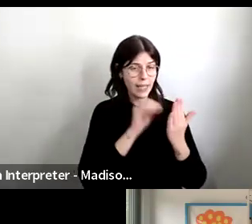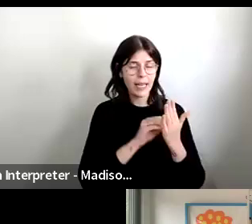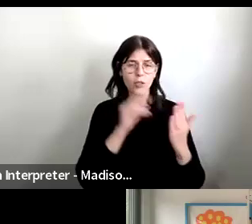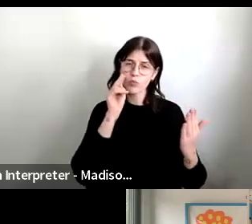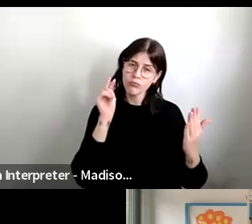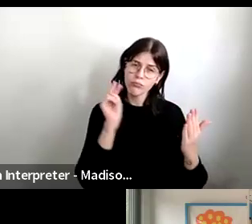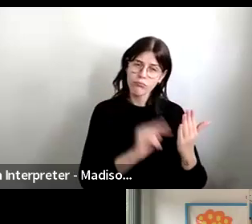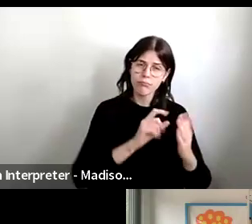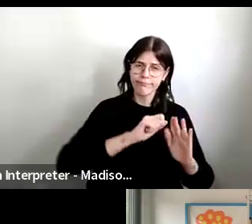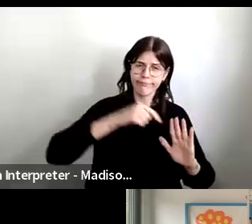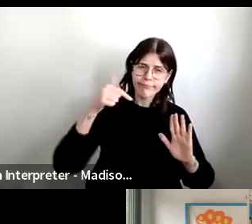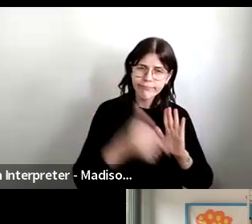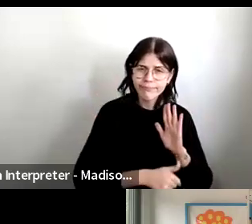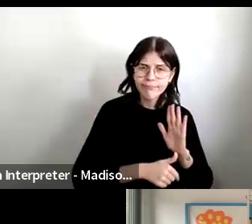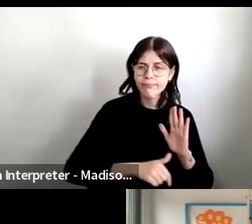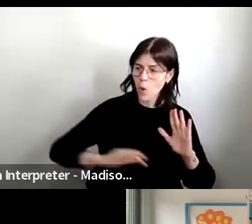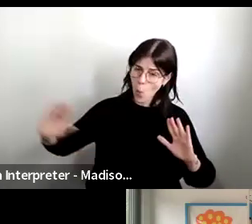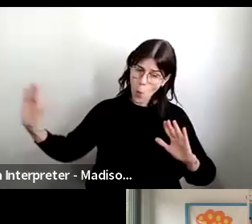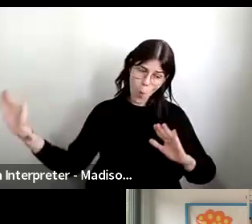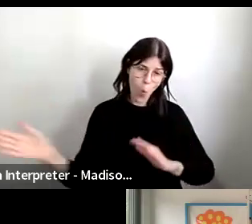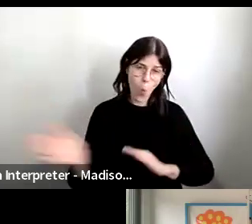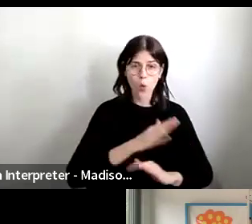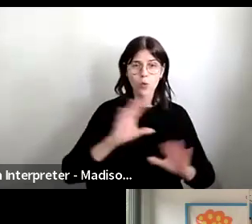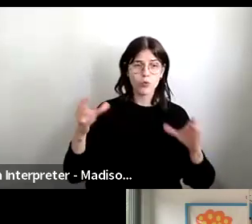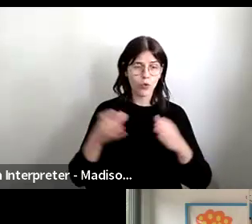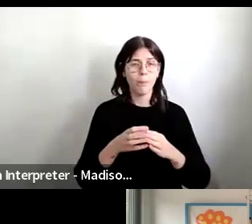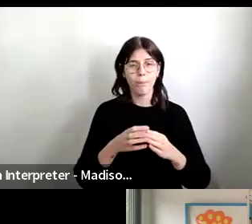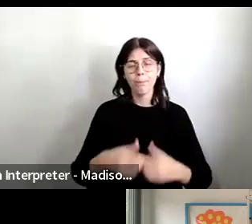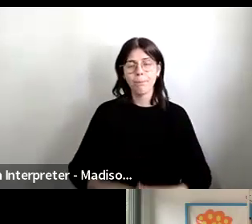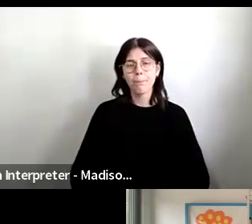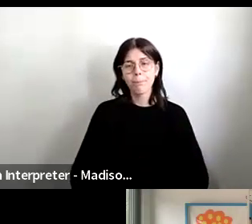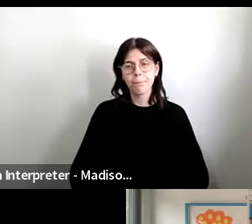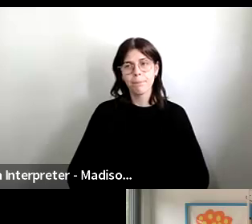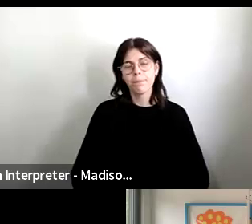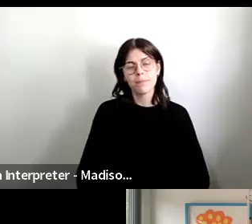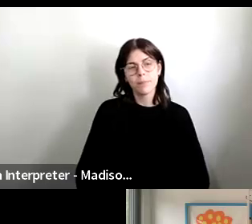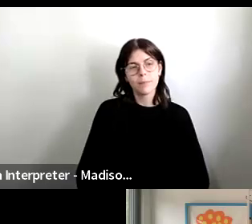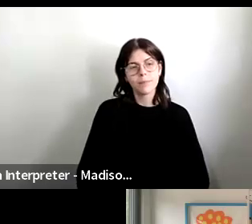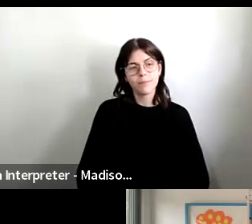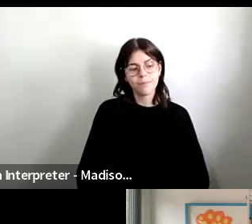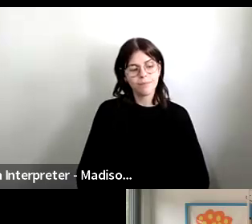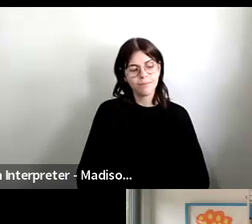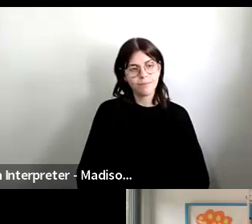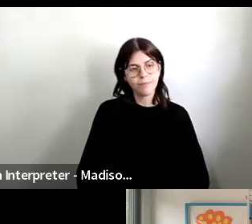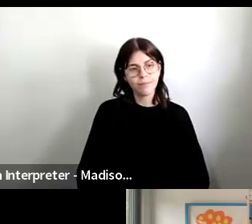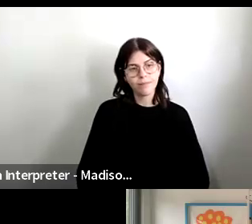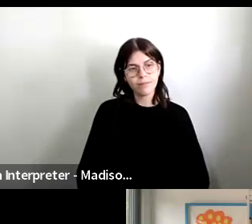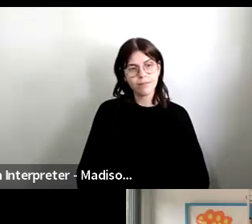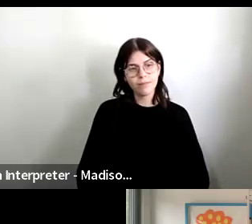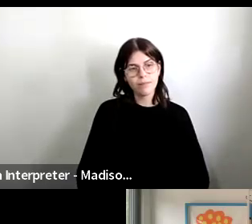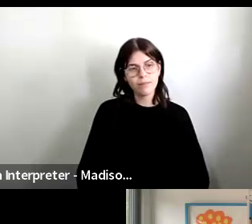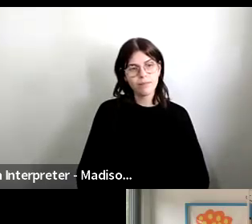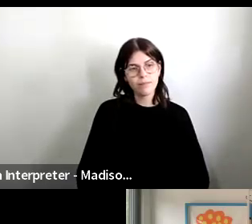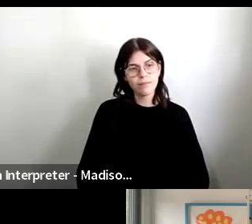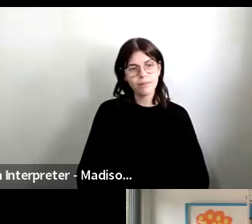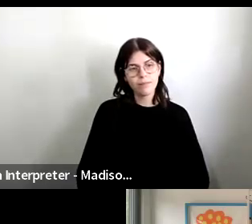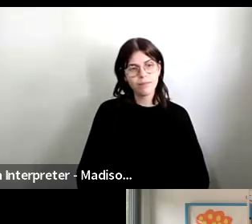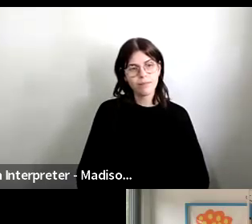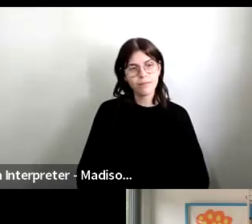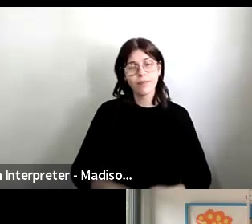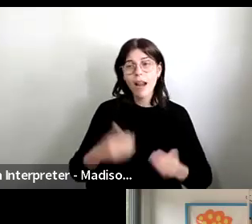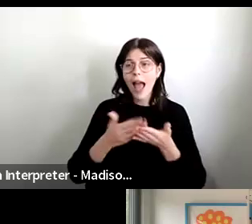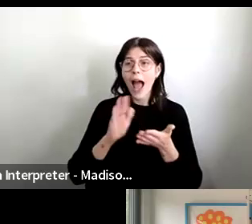really thoroughly across the group as well. >> How do we manage conflicts of interest? That